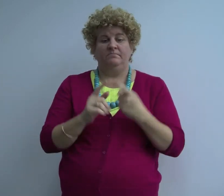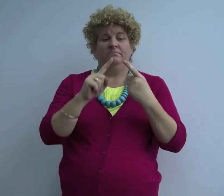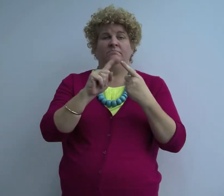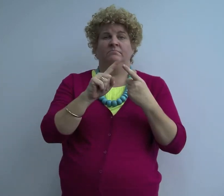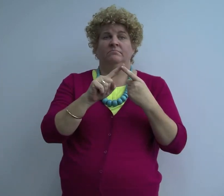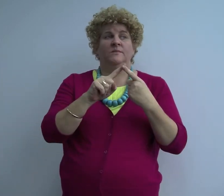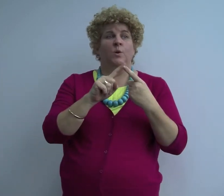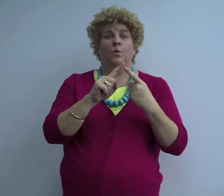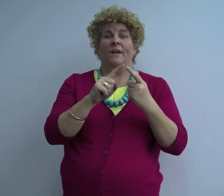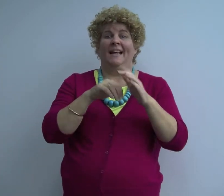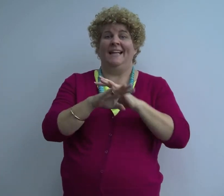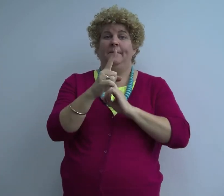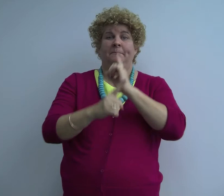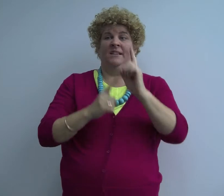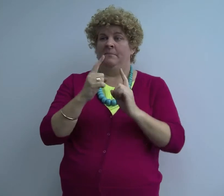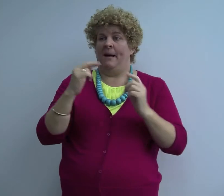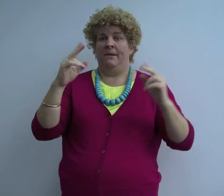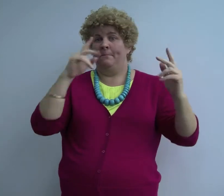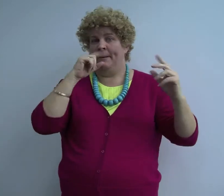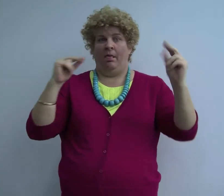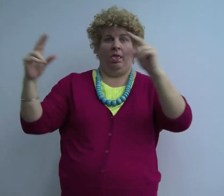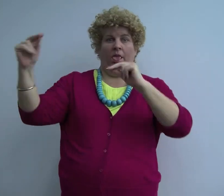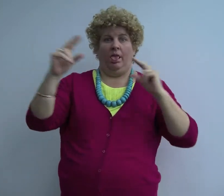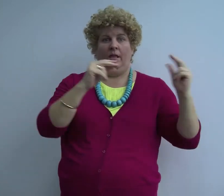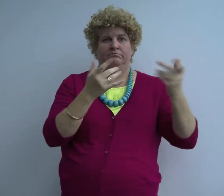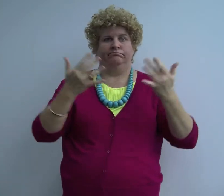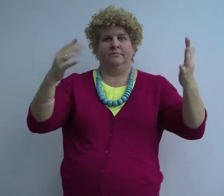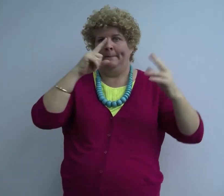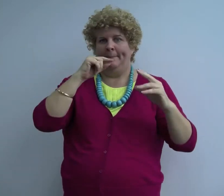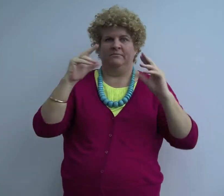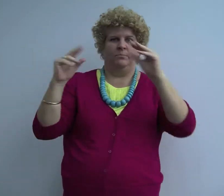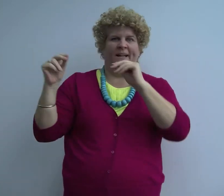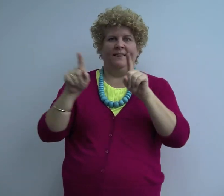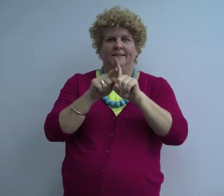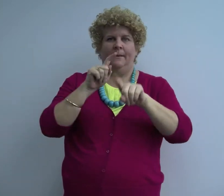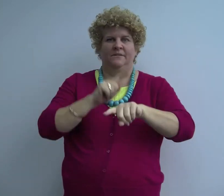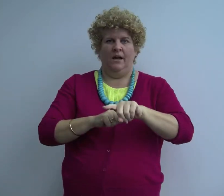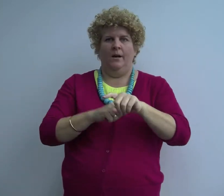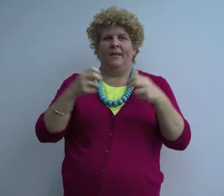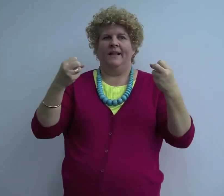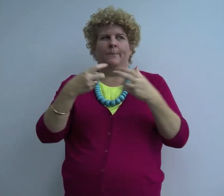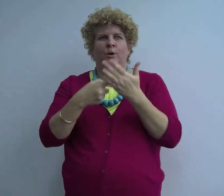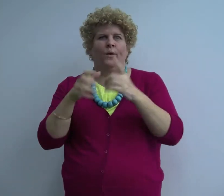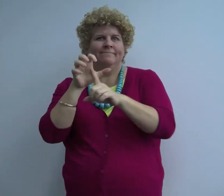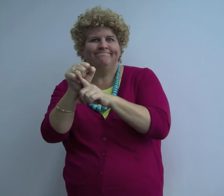There are several reasons this might occur. Firstly, there might be multiple people in a meeting all speaking at the same time,